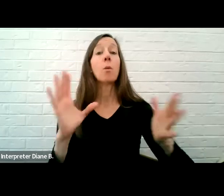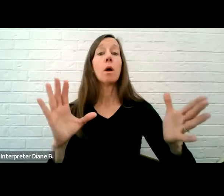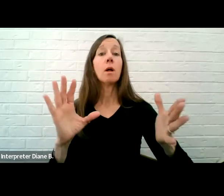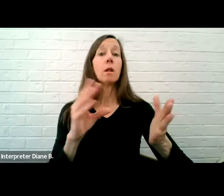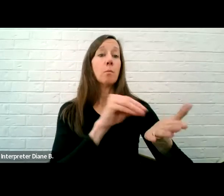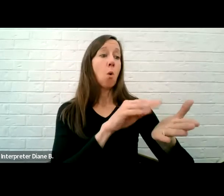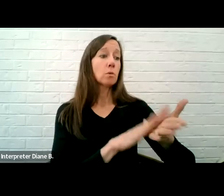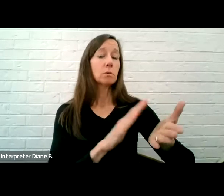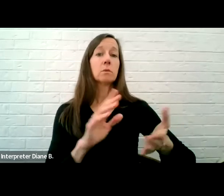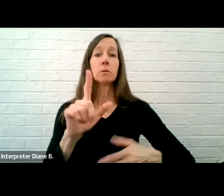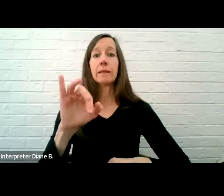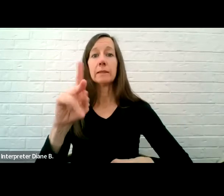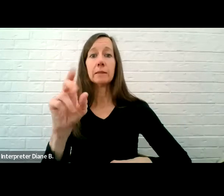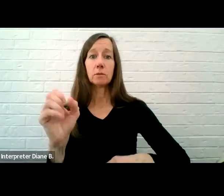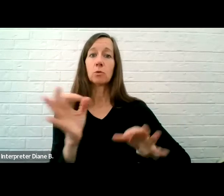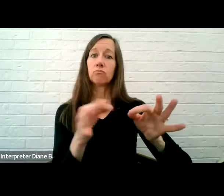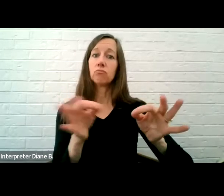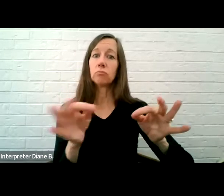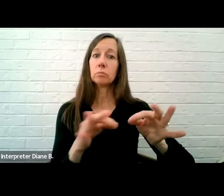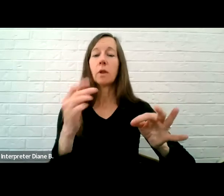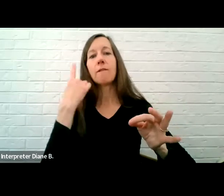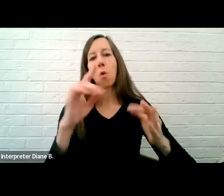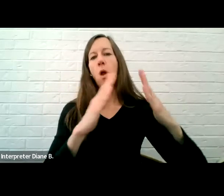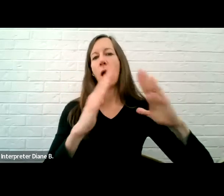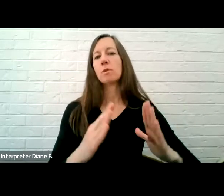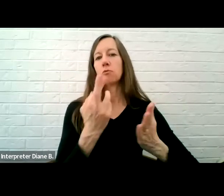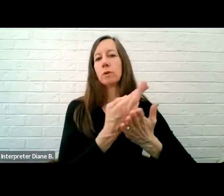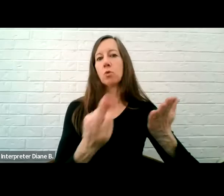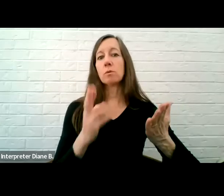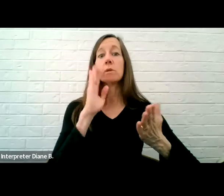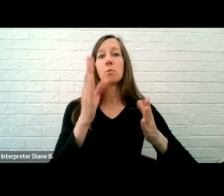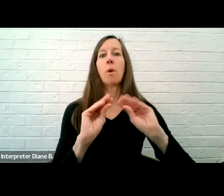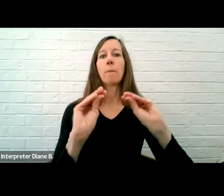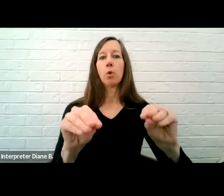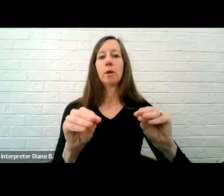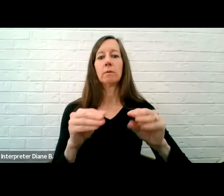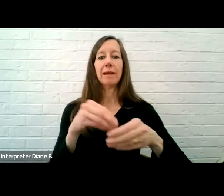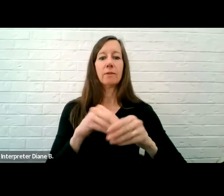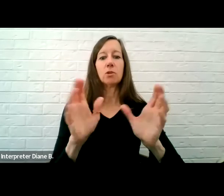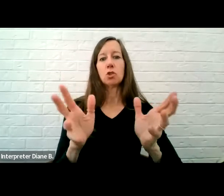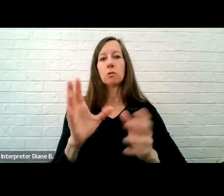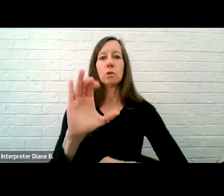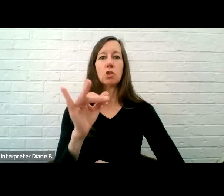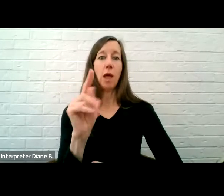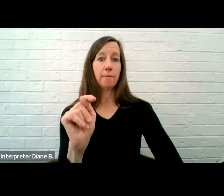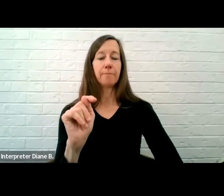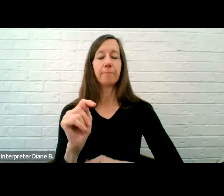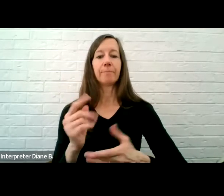Or to housing resources in the chat throughout the Webinar there will be a question and answer session at the end of the presentation.